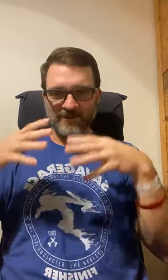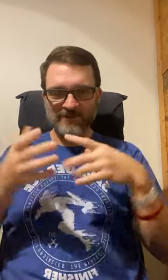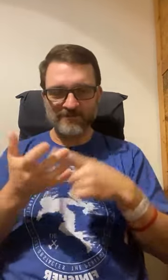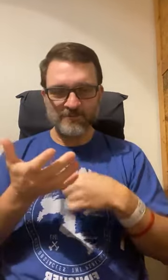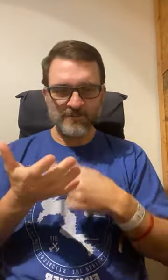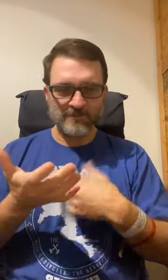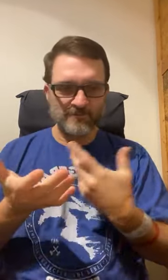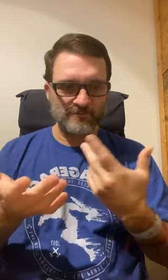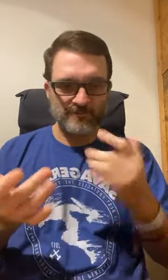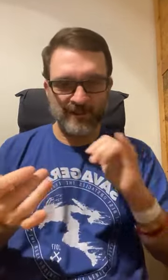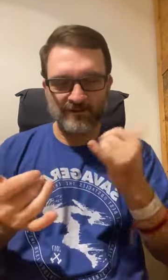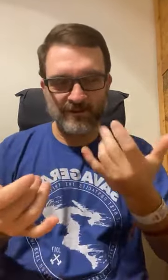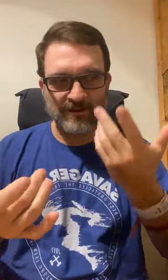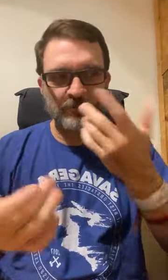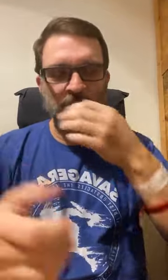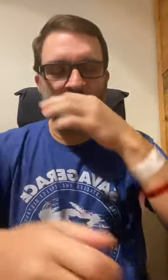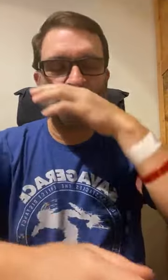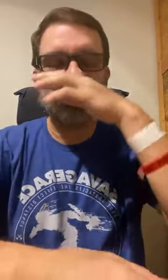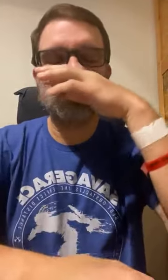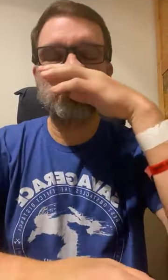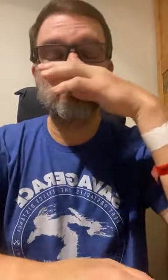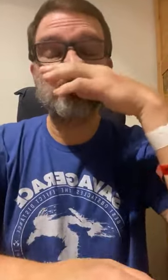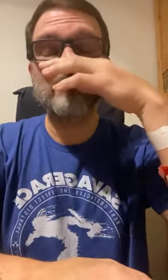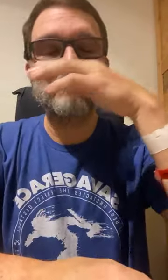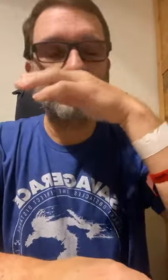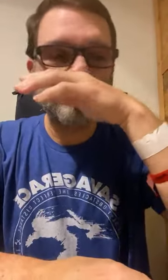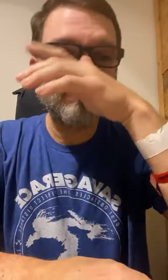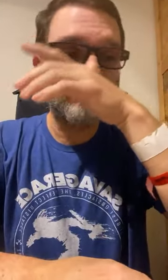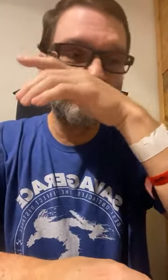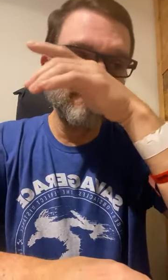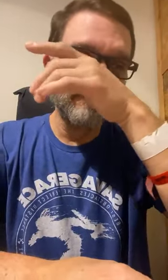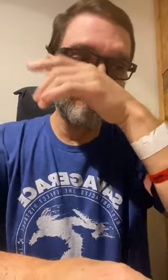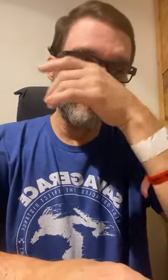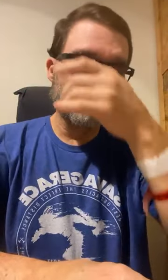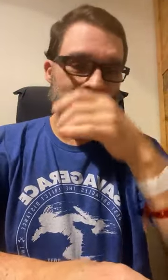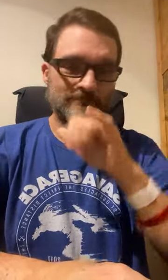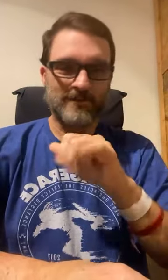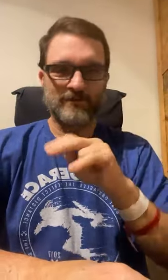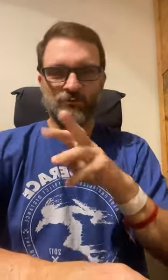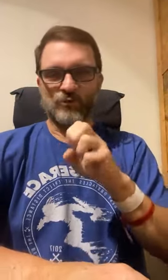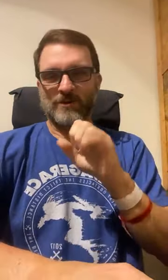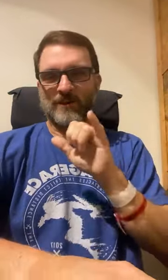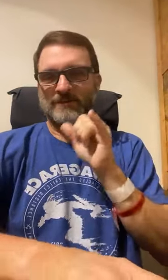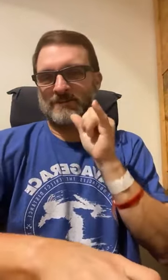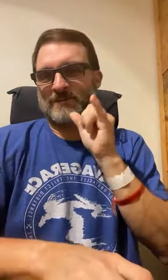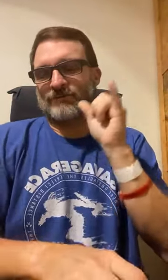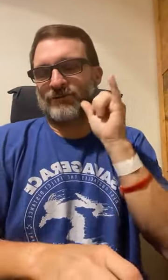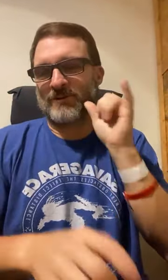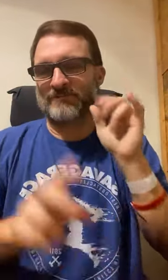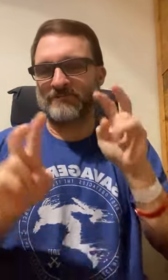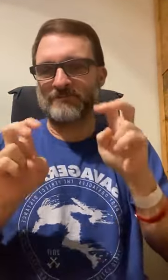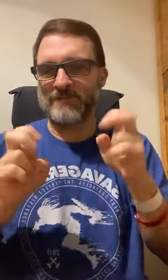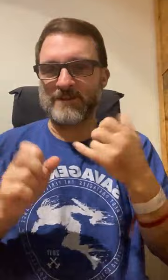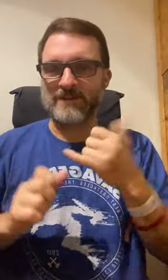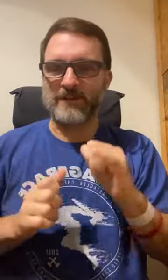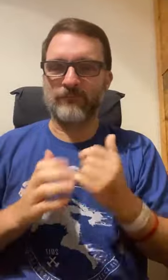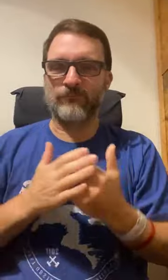I still have tears falling sometimes. Like now. That news feels like yesterday.